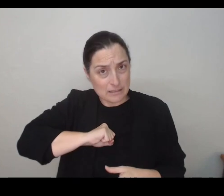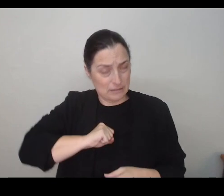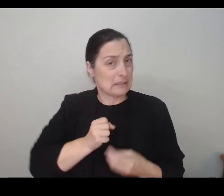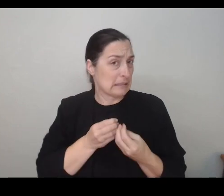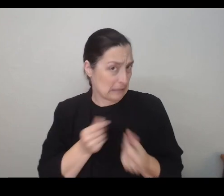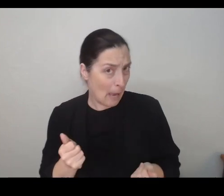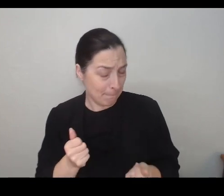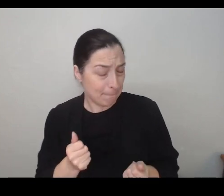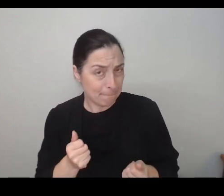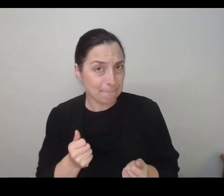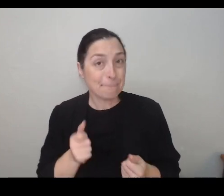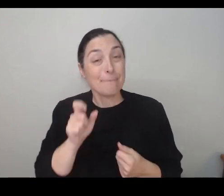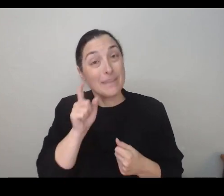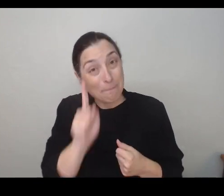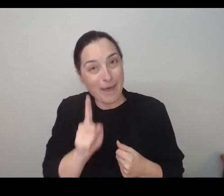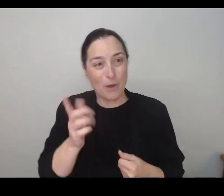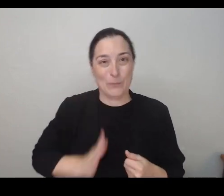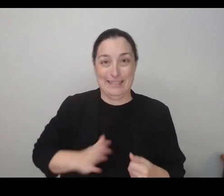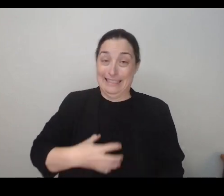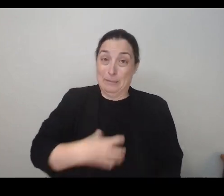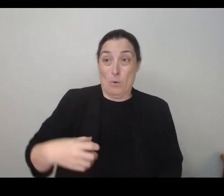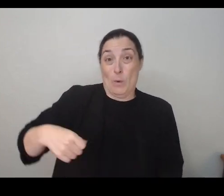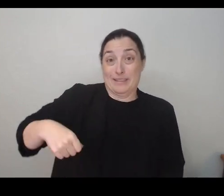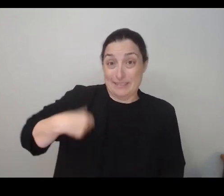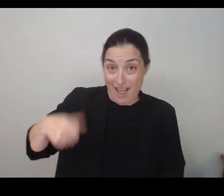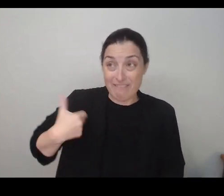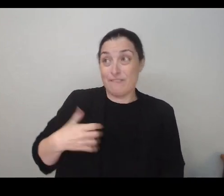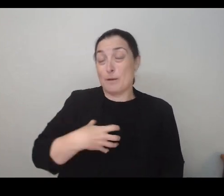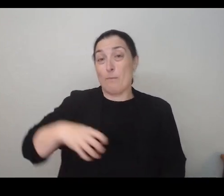we need more also staff and funding to begin with,